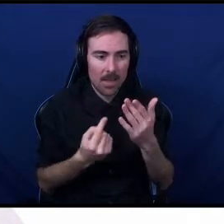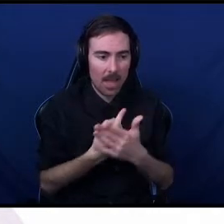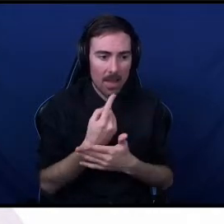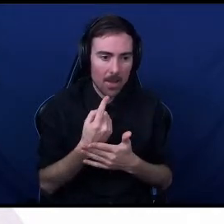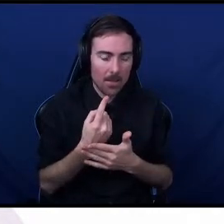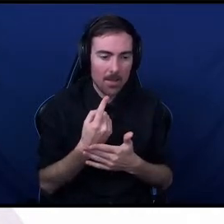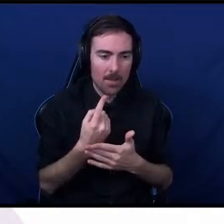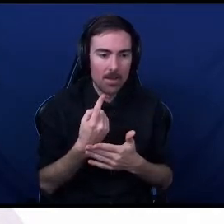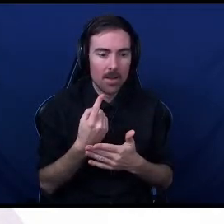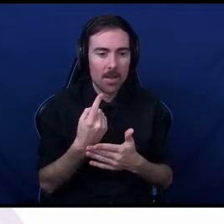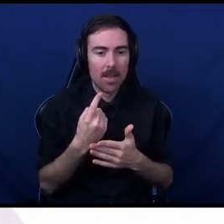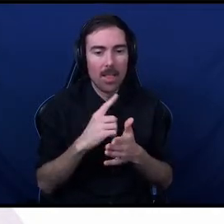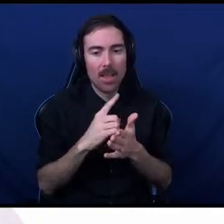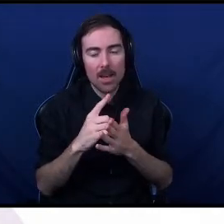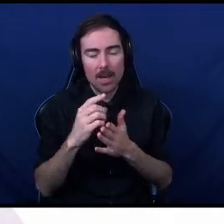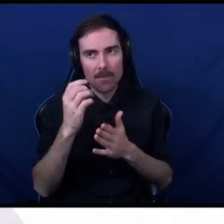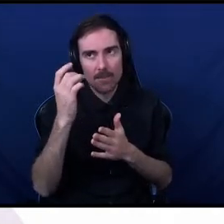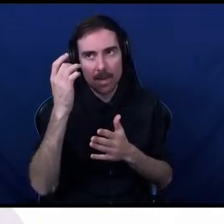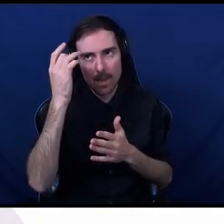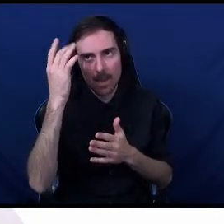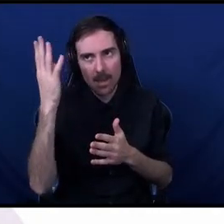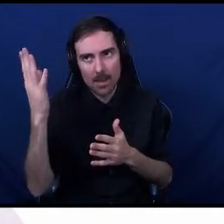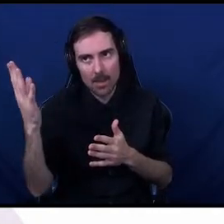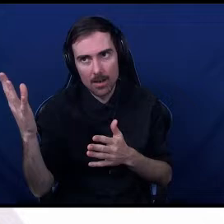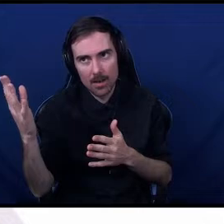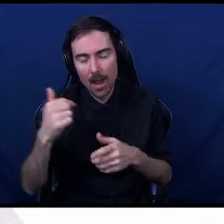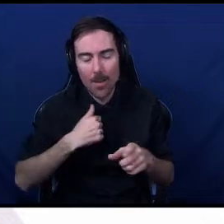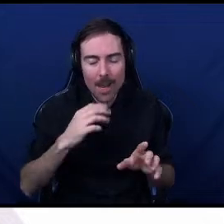very quickly. Right? I, I make an assumption there, but it's